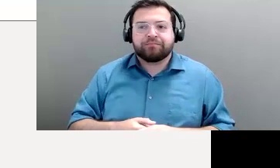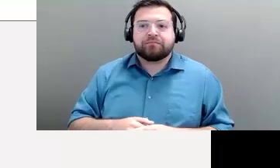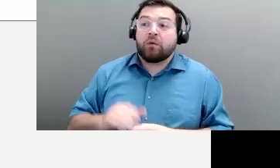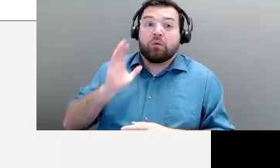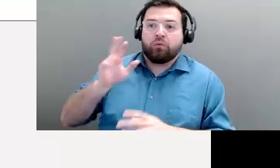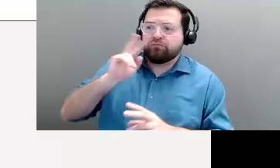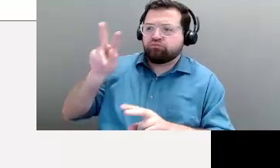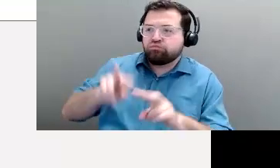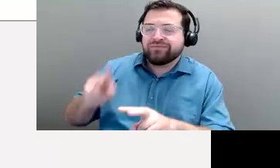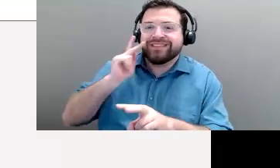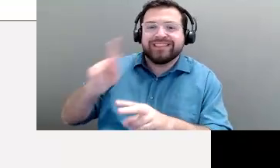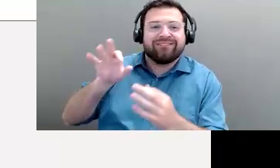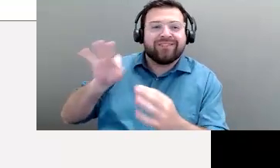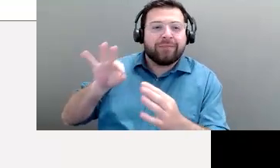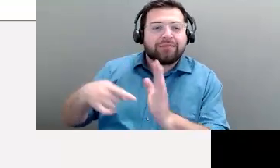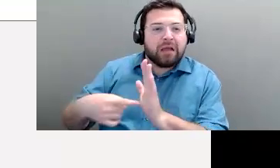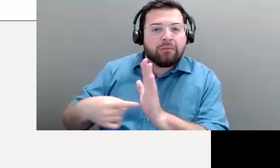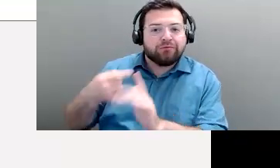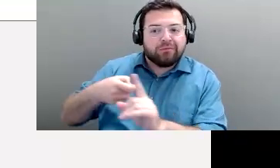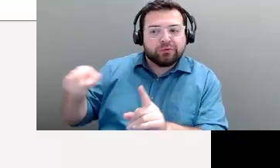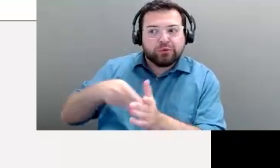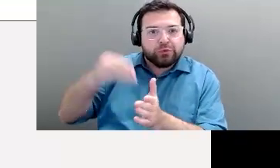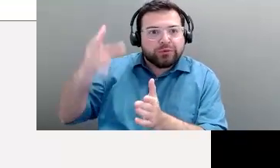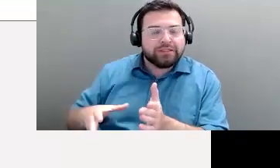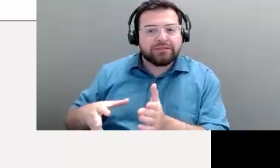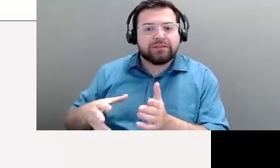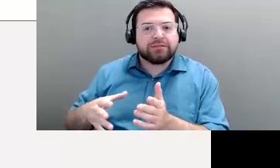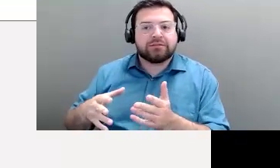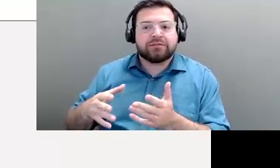and have a conversation on what, good feedback could look like.